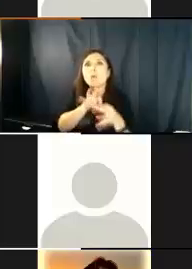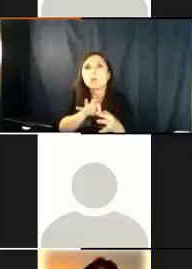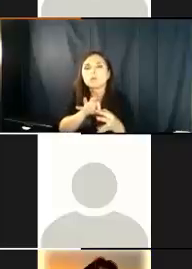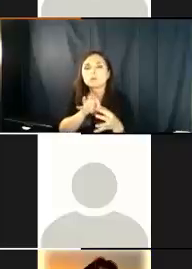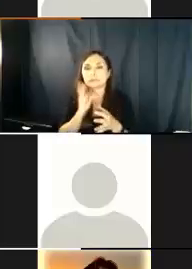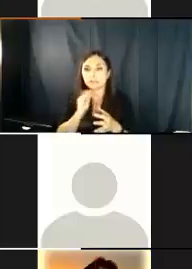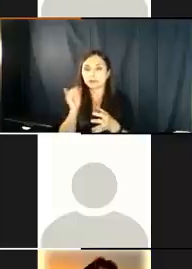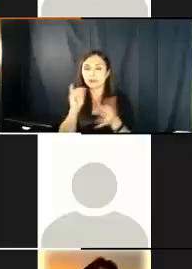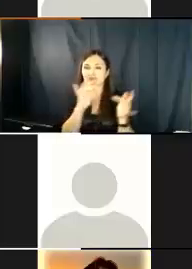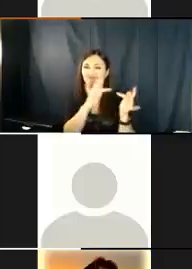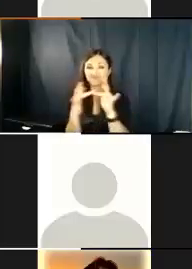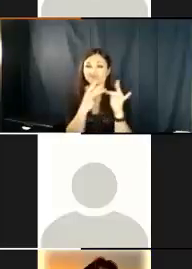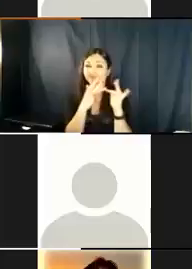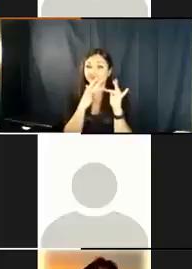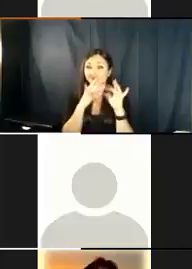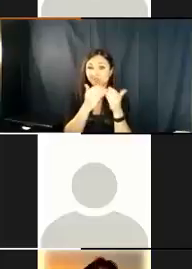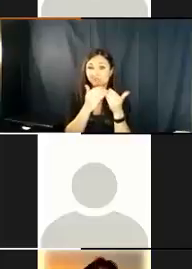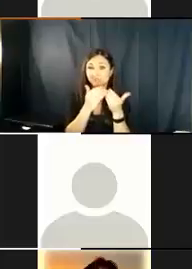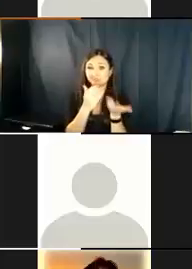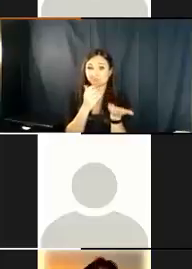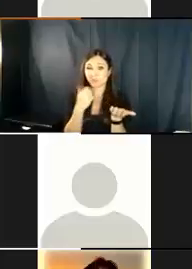Then they don't have your face every day to connect with or build relationships.